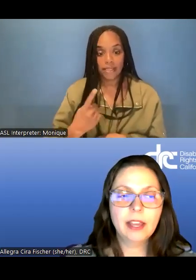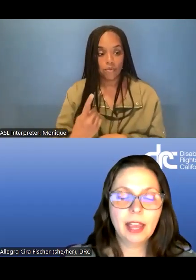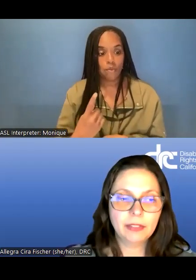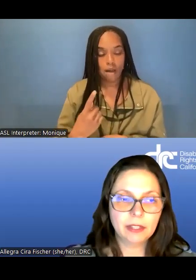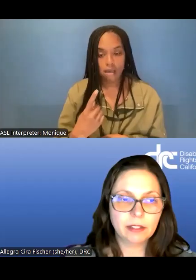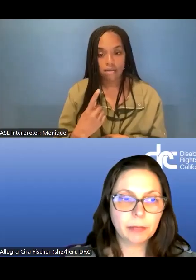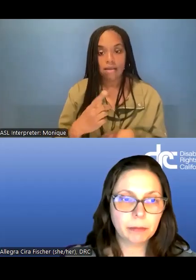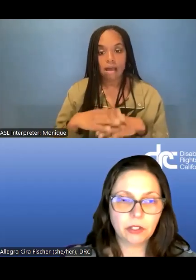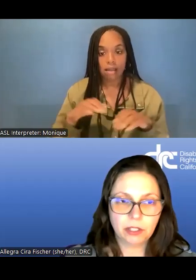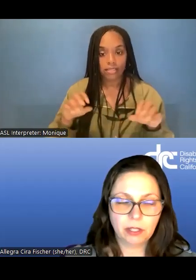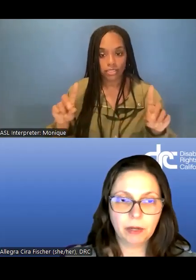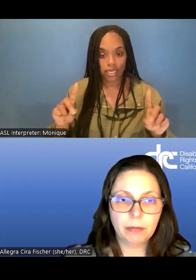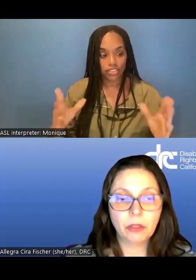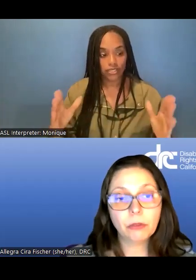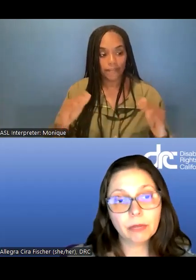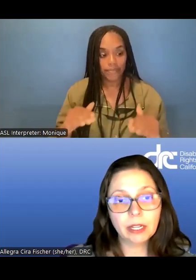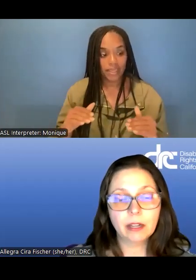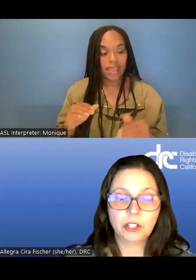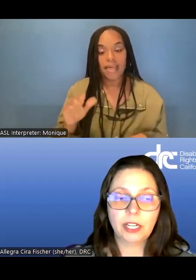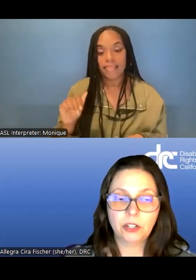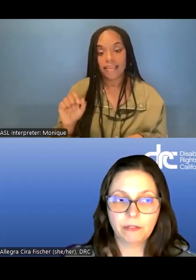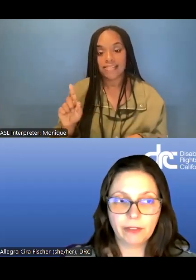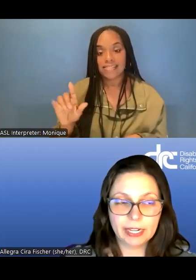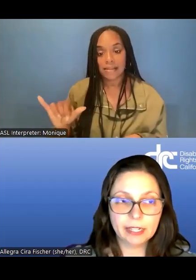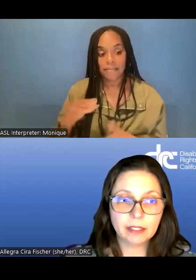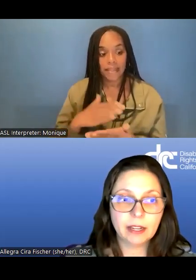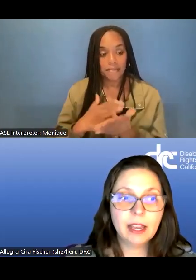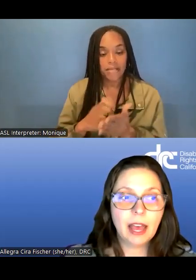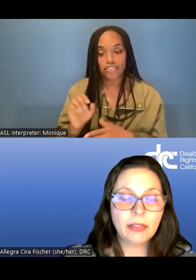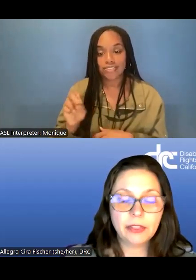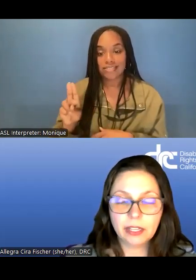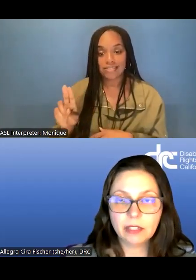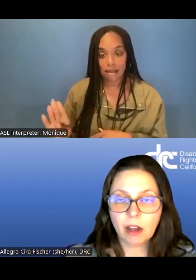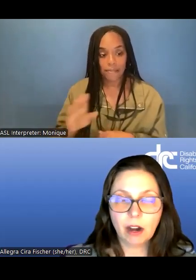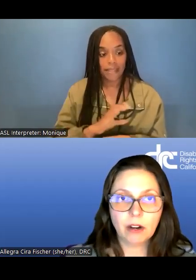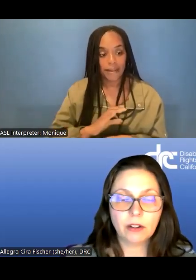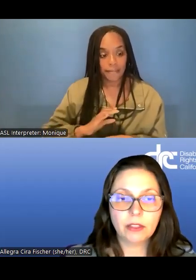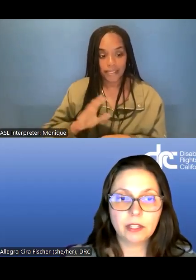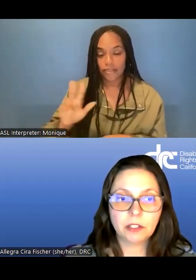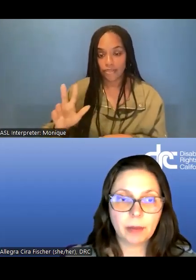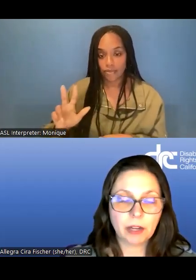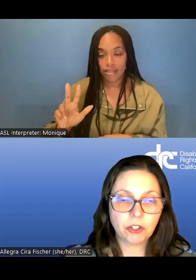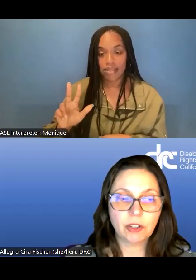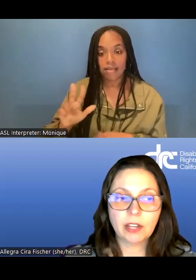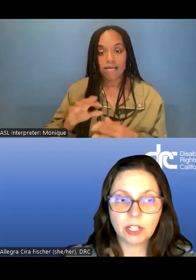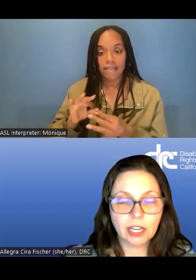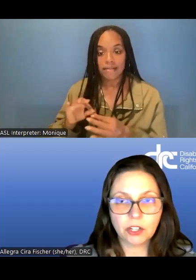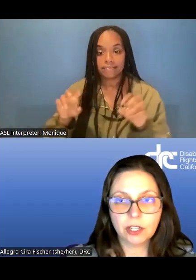and the Assembly Budget Subcommittee 3 on Education Finance. And these are the special education